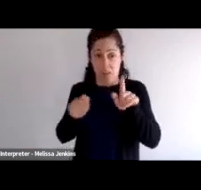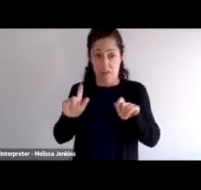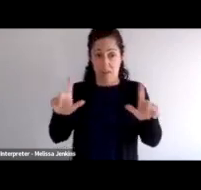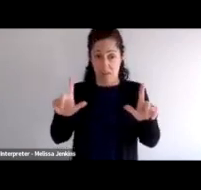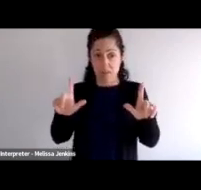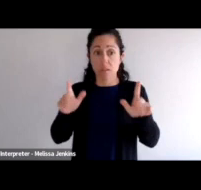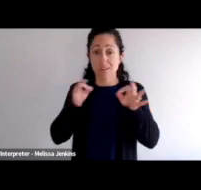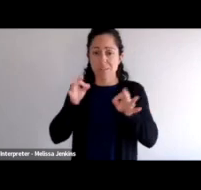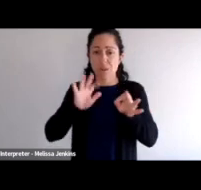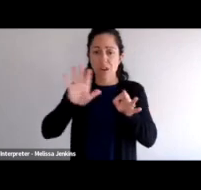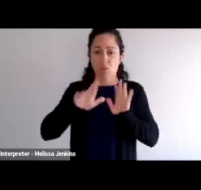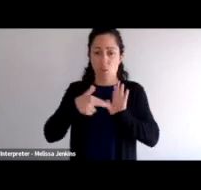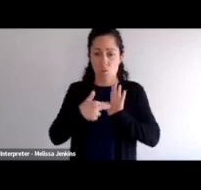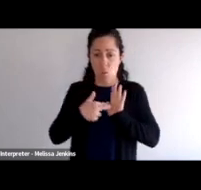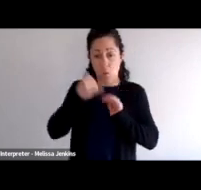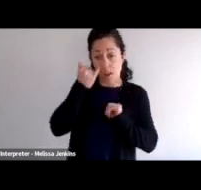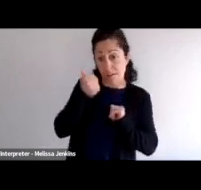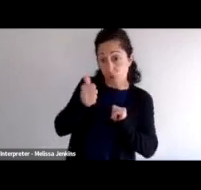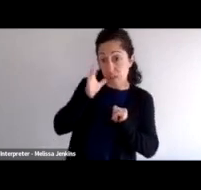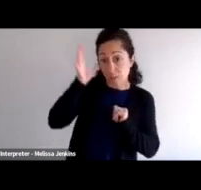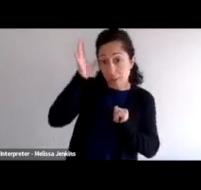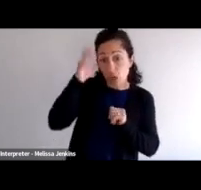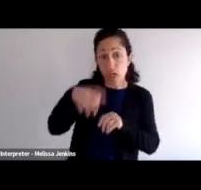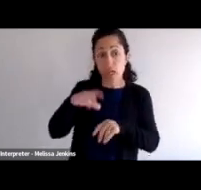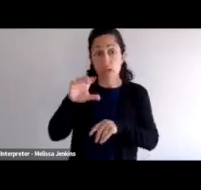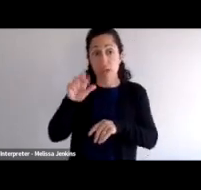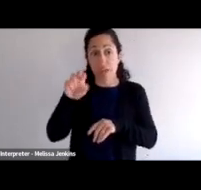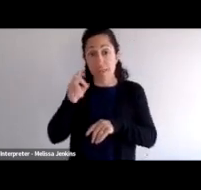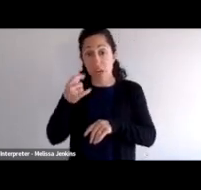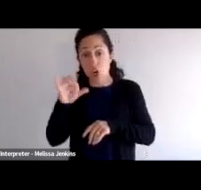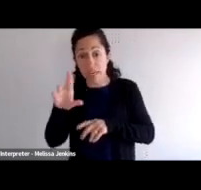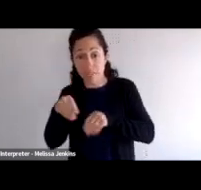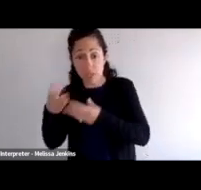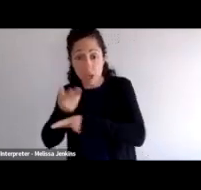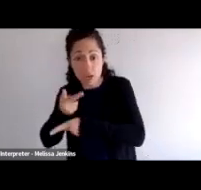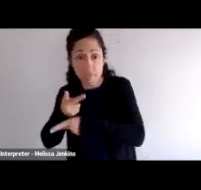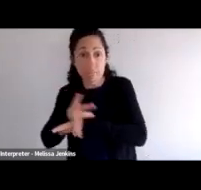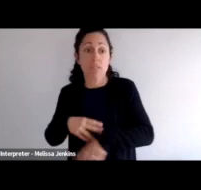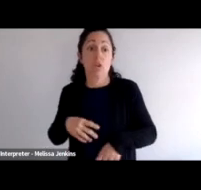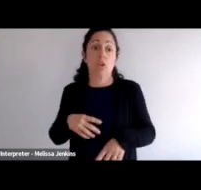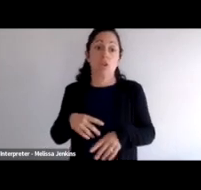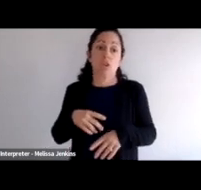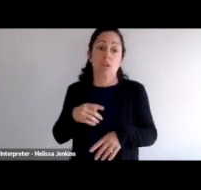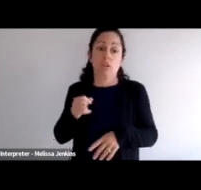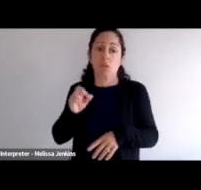or caregiver, legally authorized representative, a um, the person who has the disease or so on.